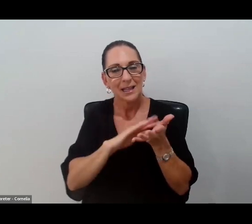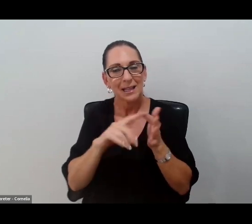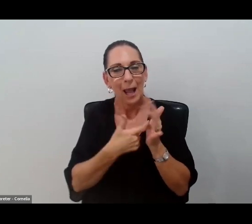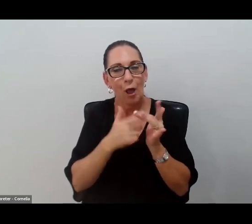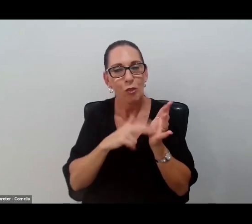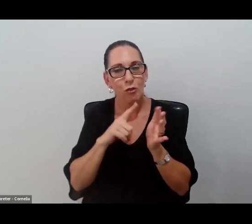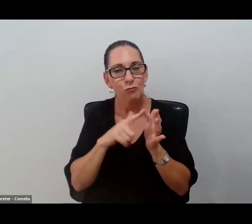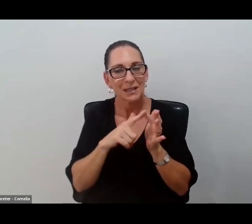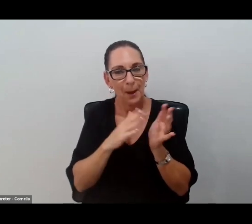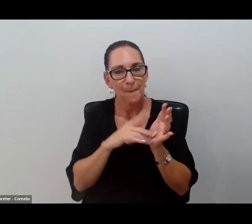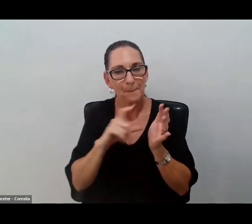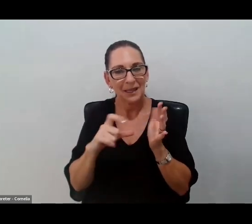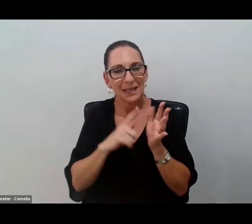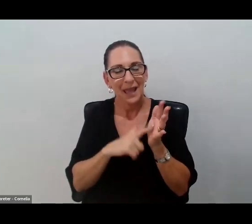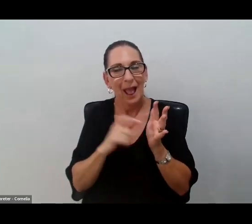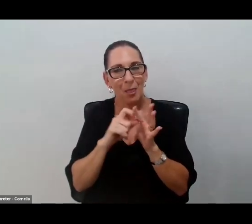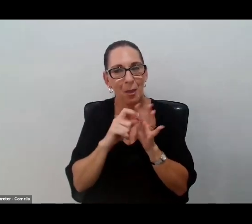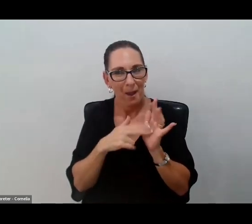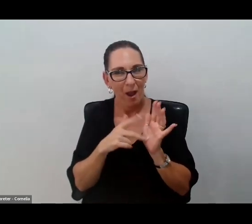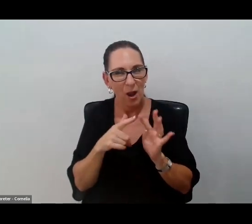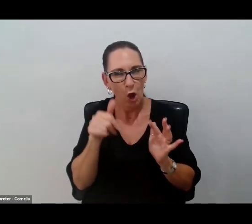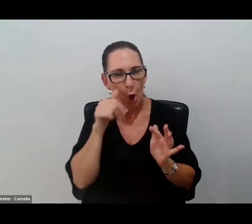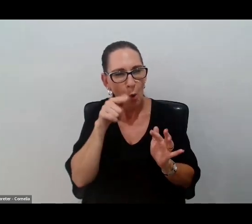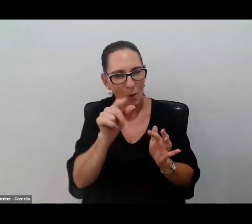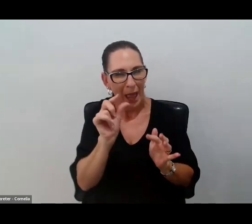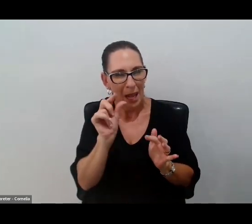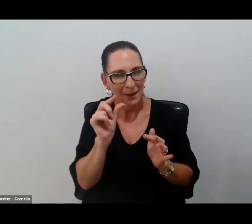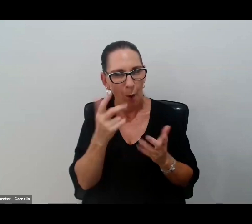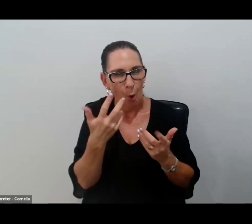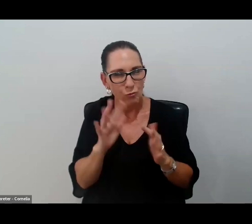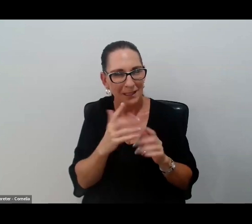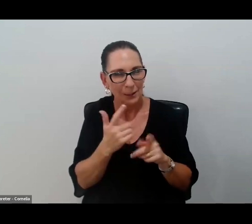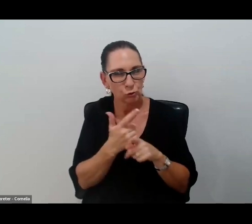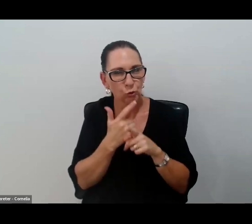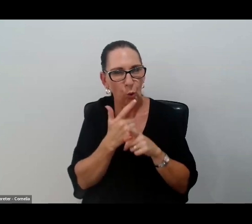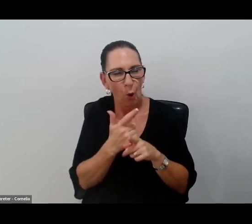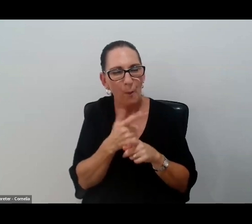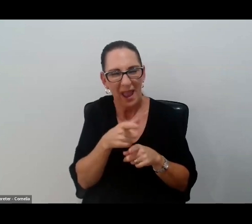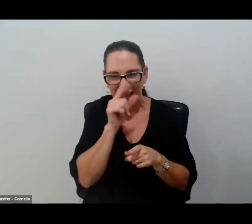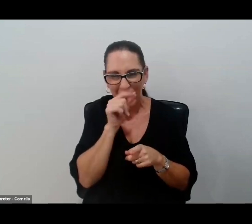spoken to this a little bit already, but we would love you to sort of share a little bit more about